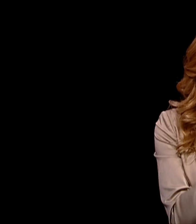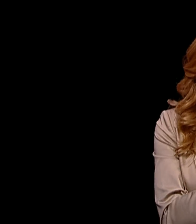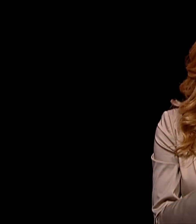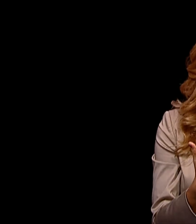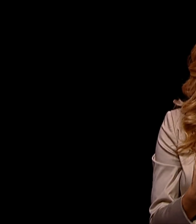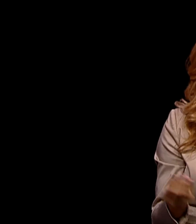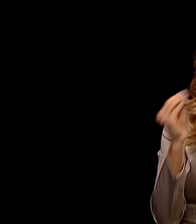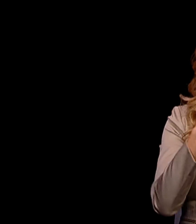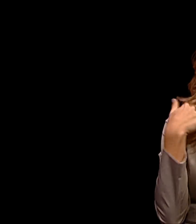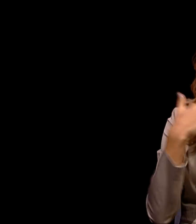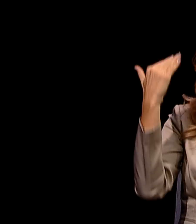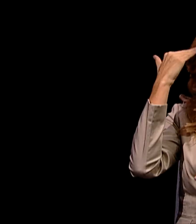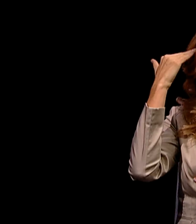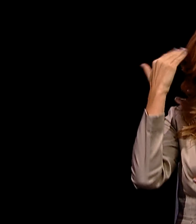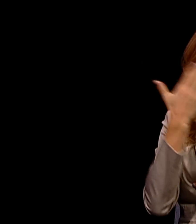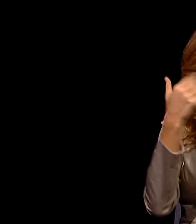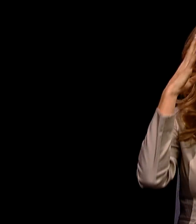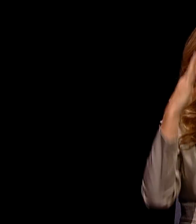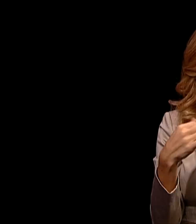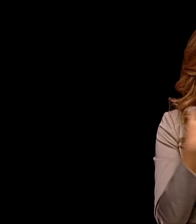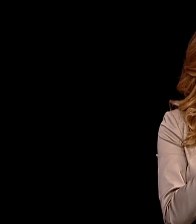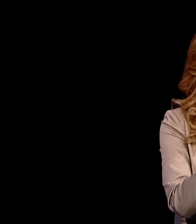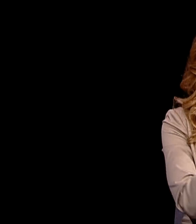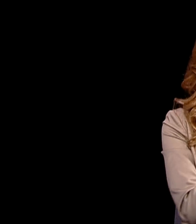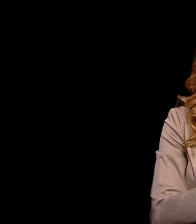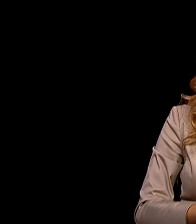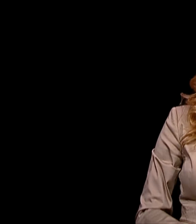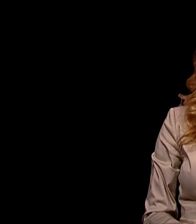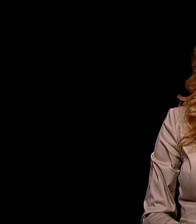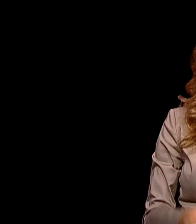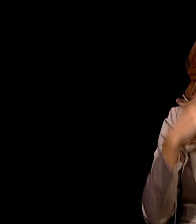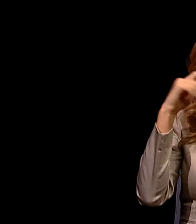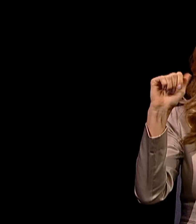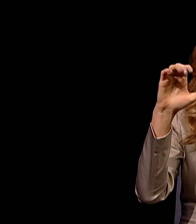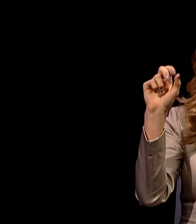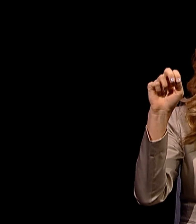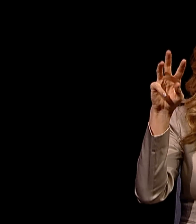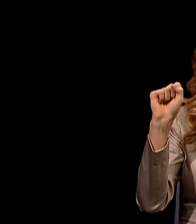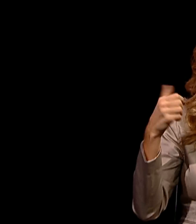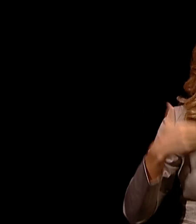people have power. The more we know, the better decisions we can make.